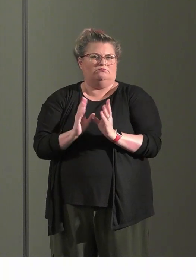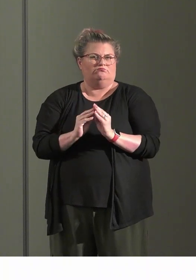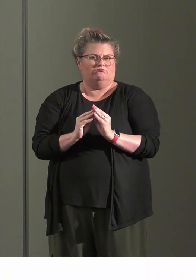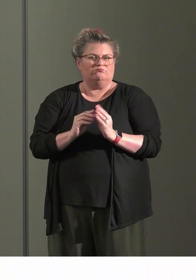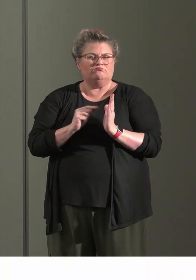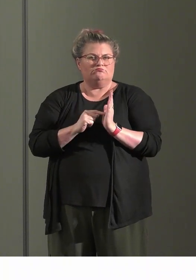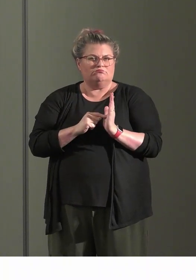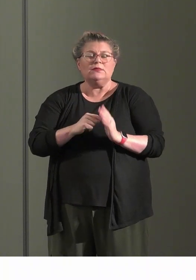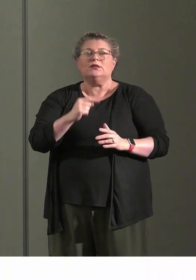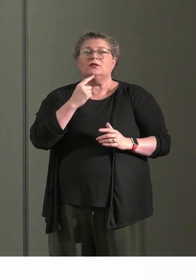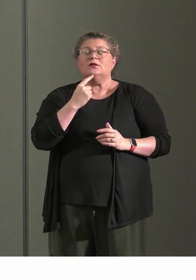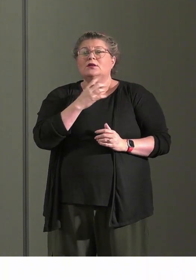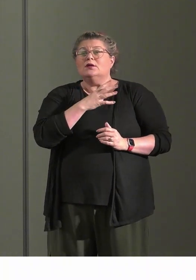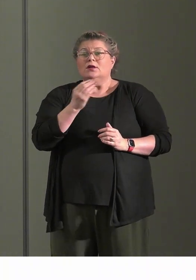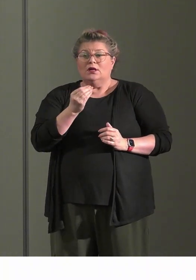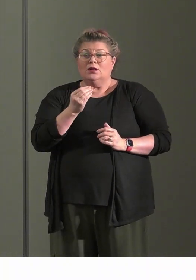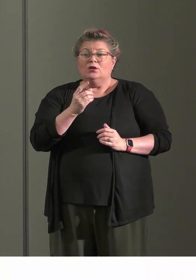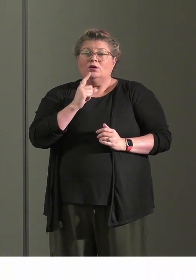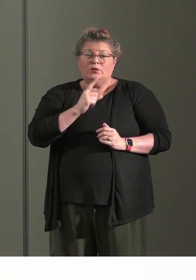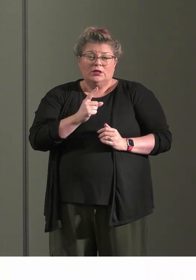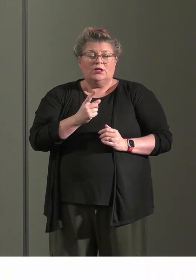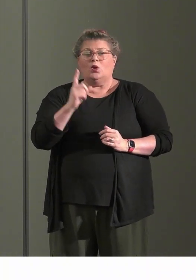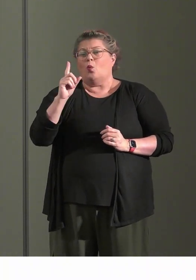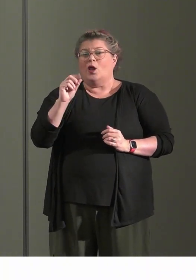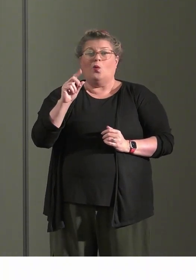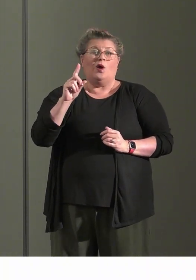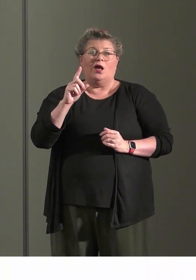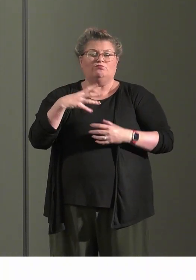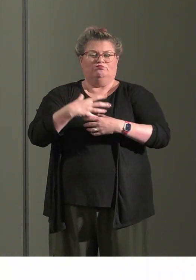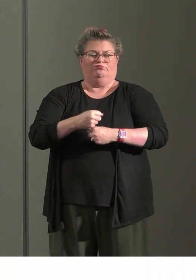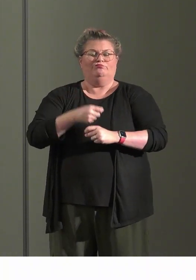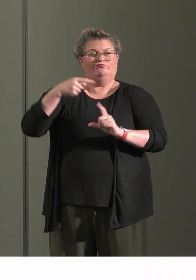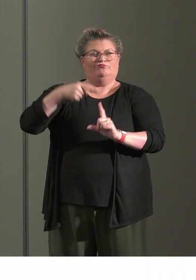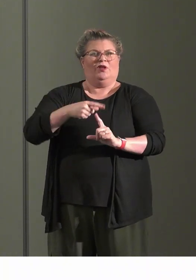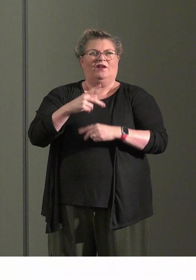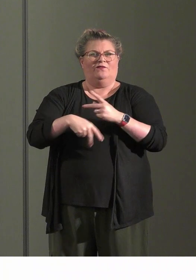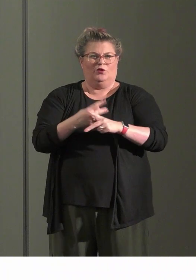In essence, the version 101 version is, we want to have a very free Canada.